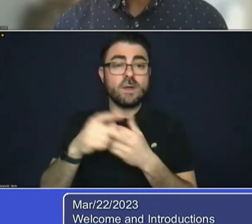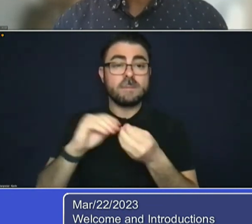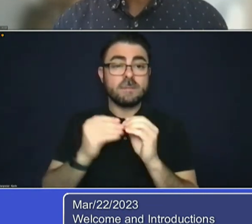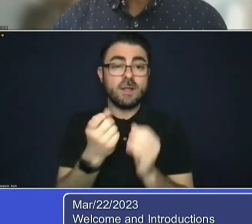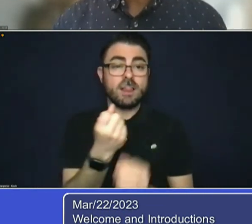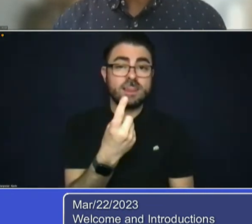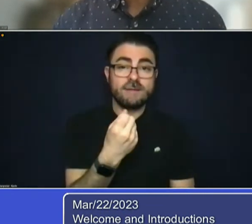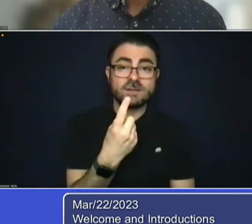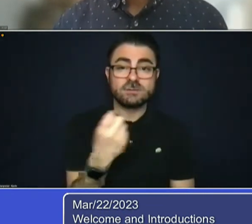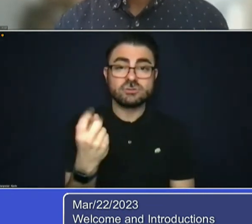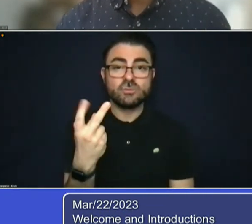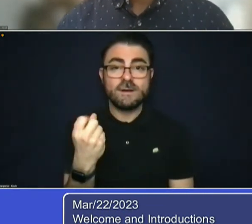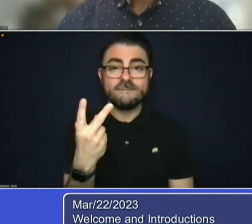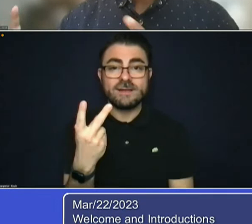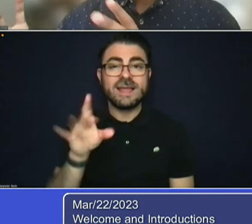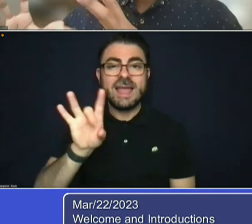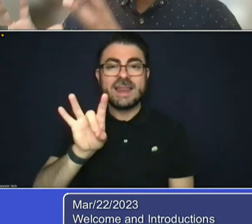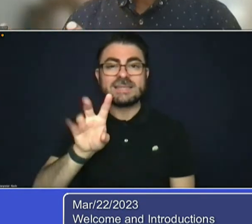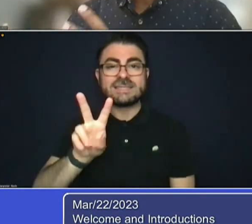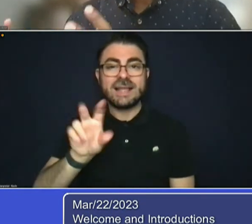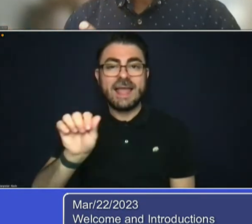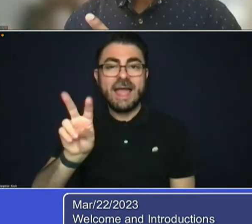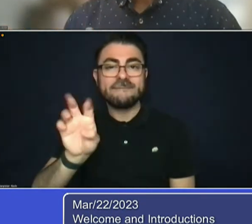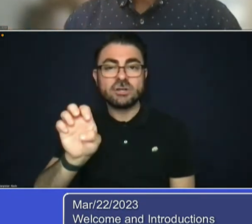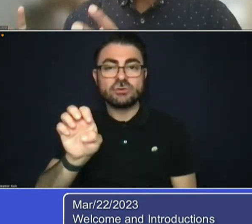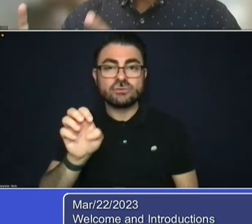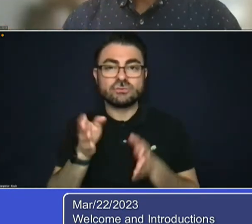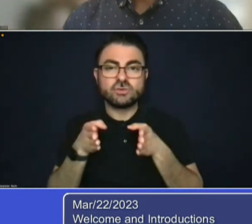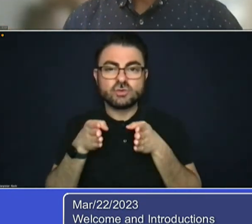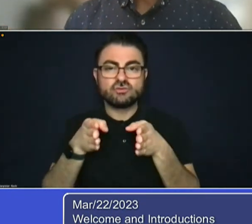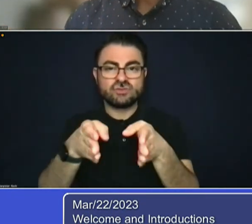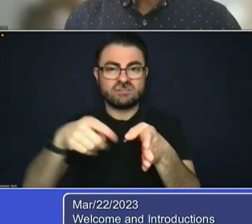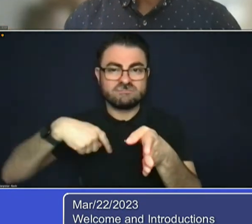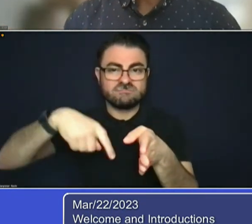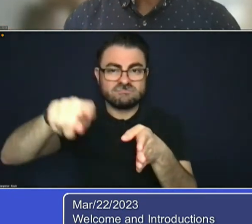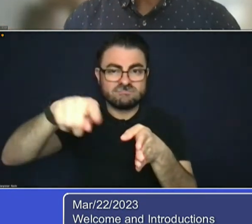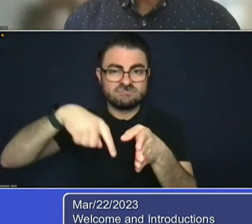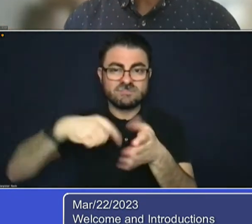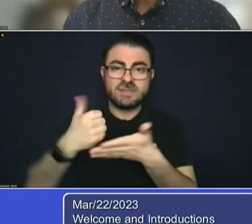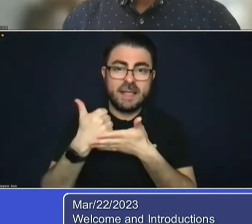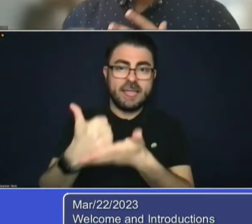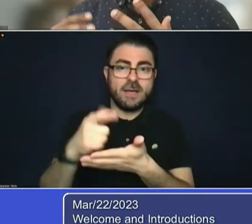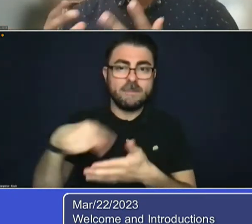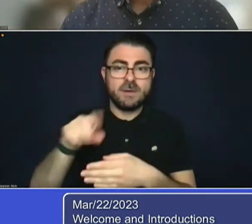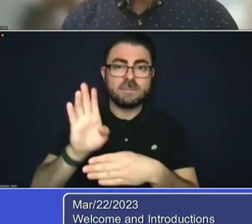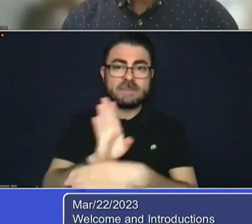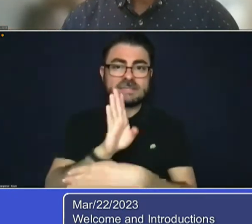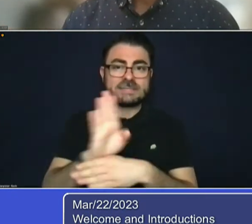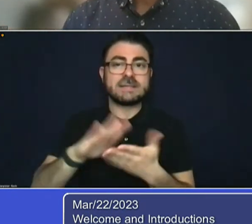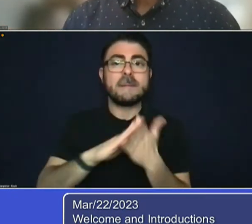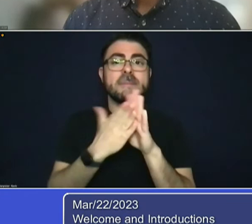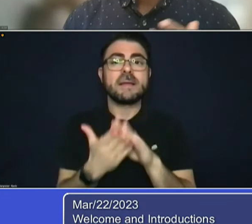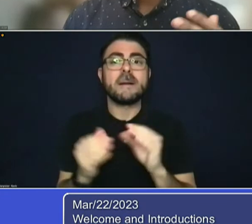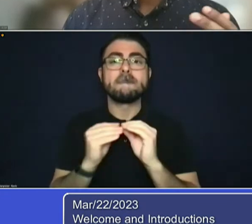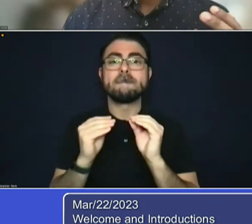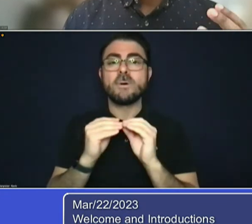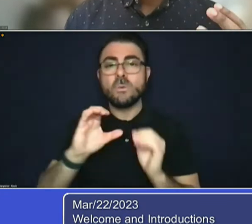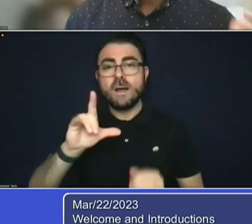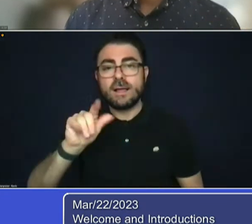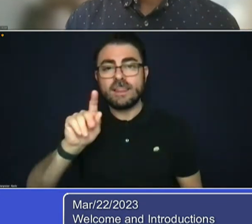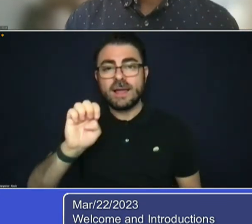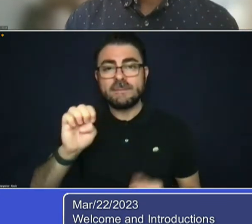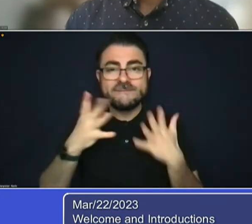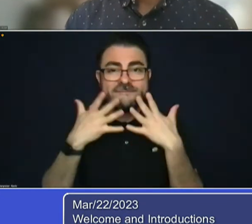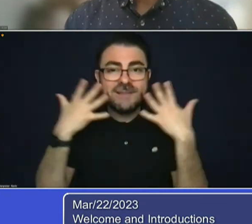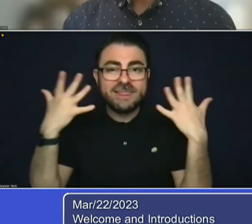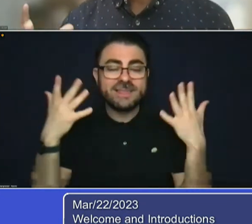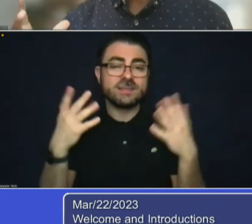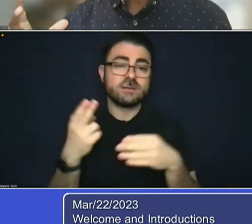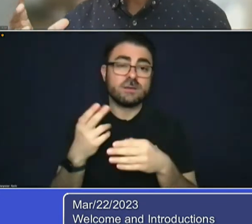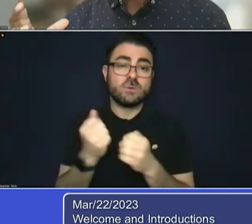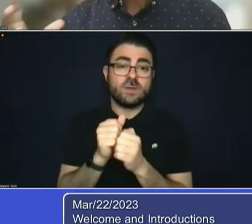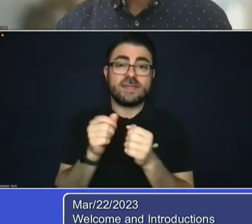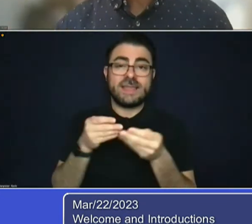FALL IN THOSE OTHER CATEGORIES.